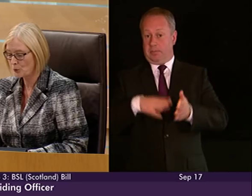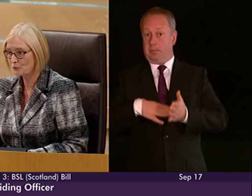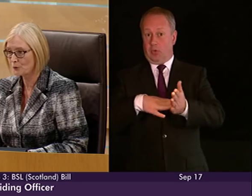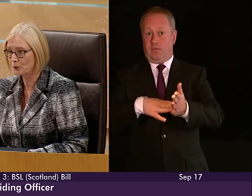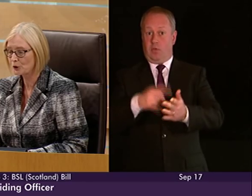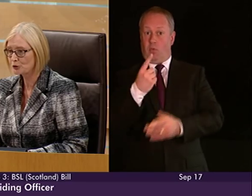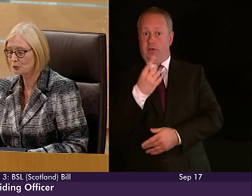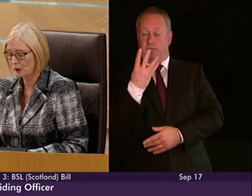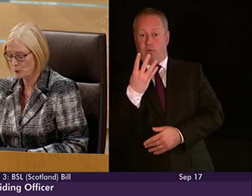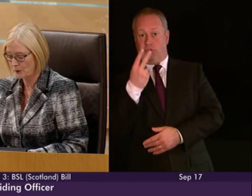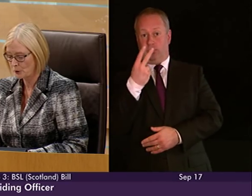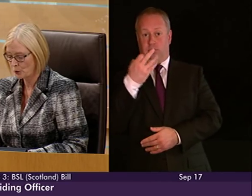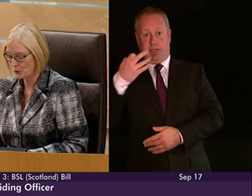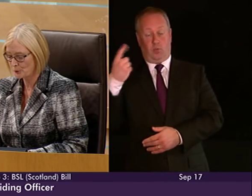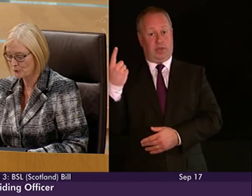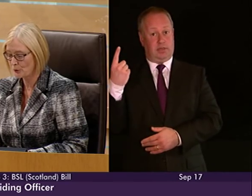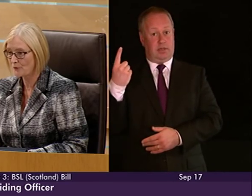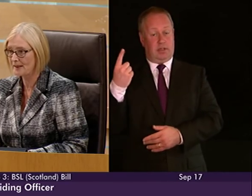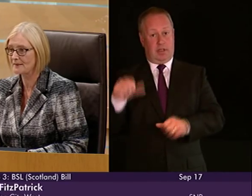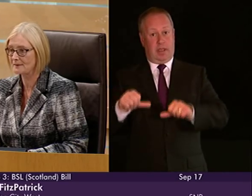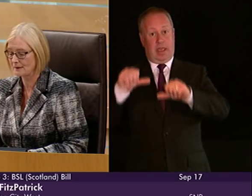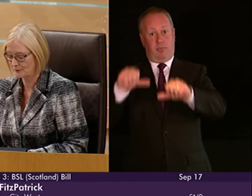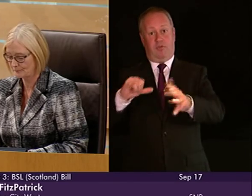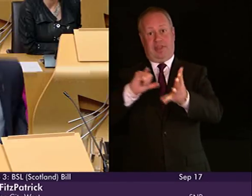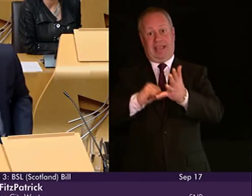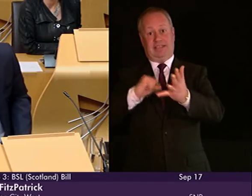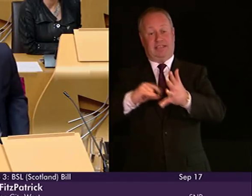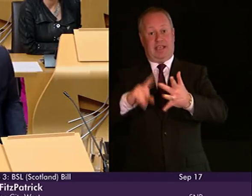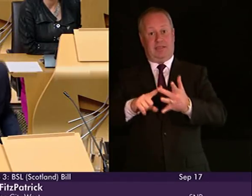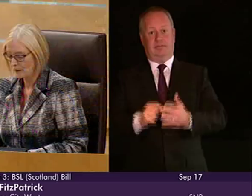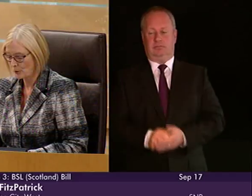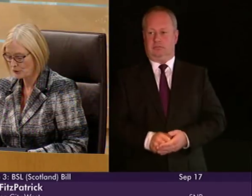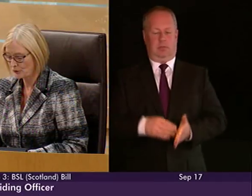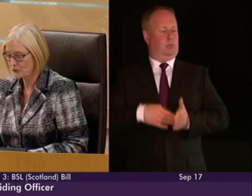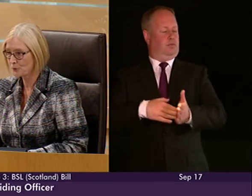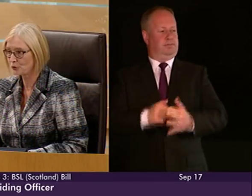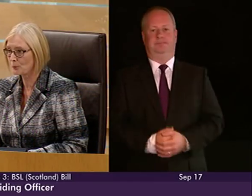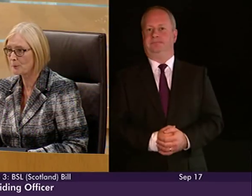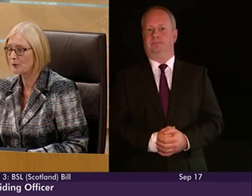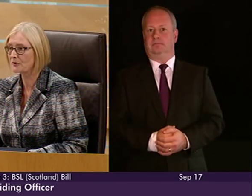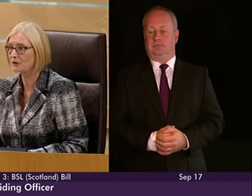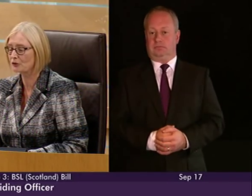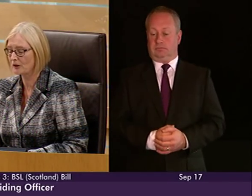a Scottish statutory instrument. Motion moved, That the Parliament agrees that the Courts Reform (Scotland) Act 2014 (Consequential Provisions No. 2) Order 2015 [draft] be approved.—[Joe FitzPatrick.] The Presiding Officer: The question on the motion will be put at decision time.